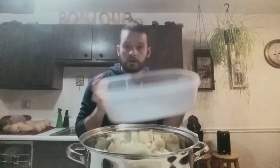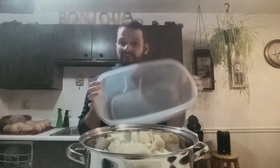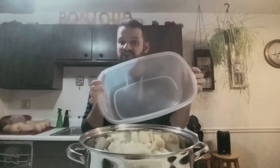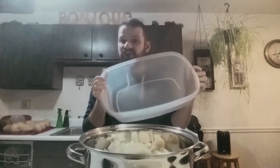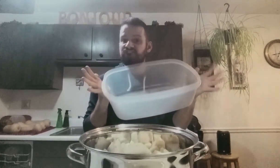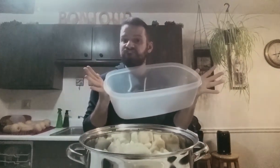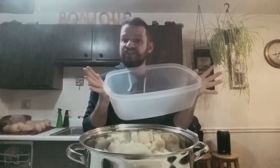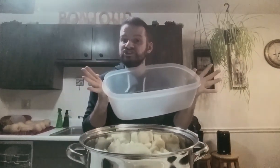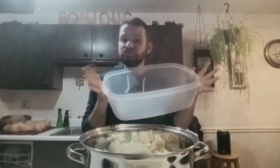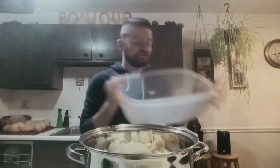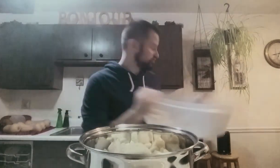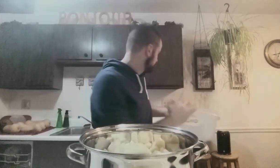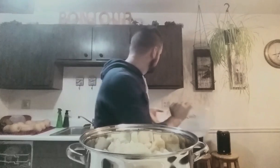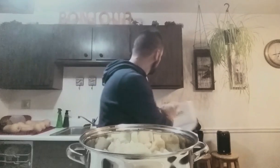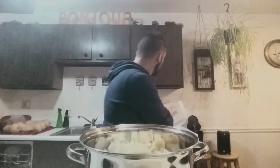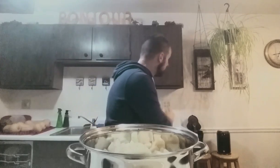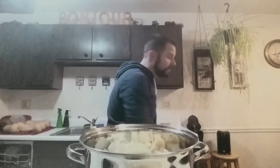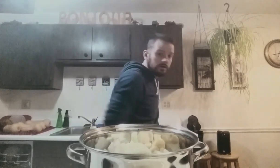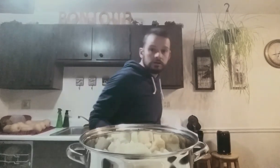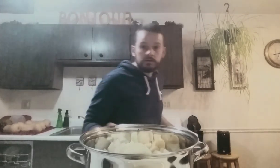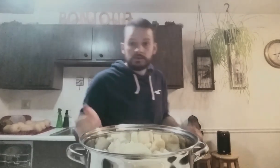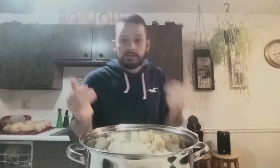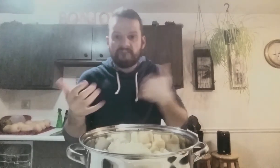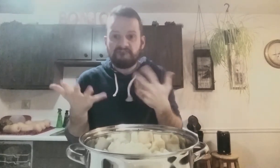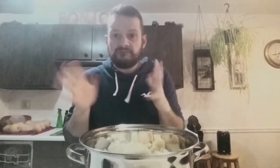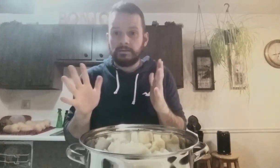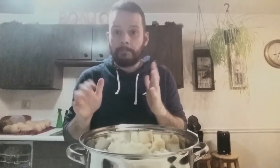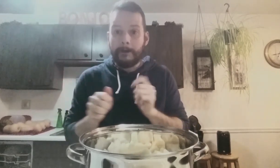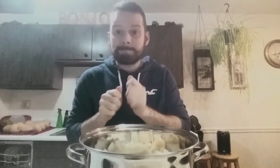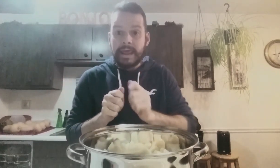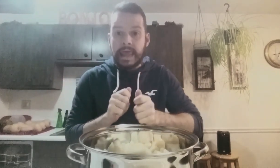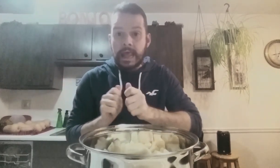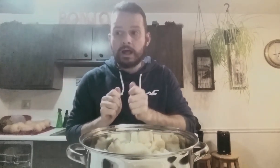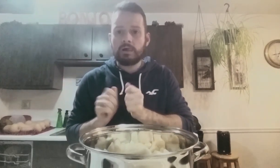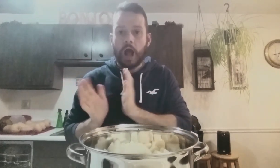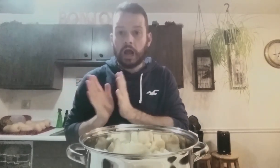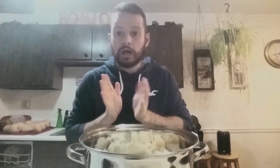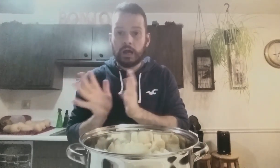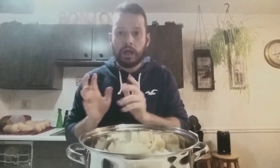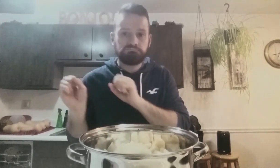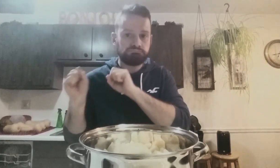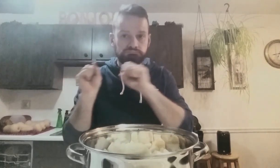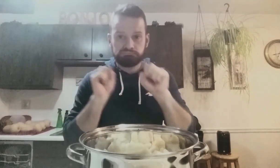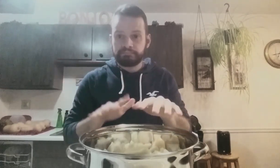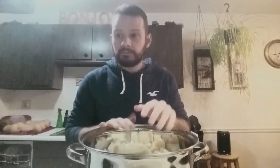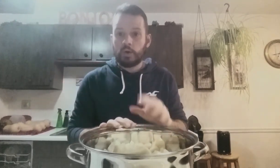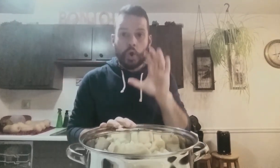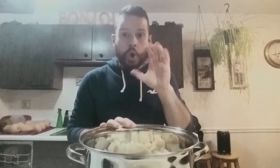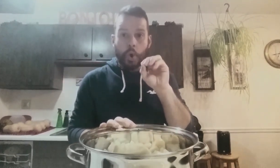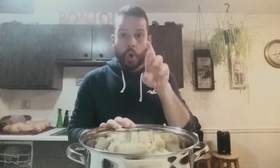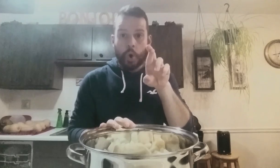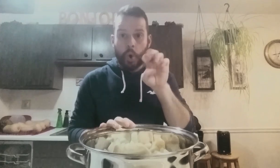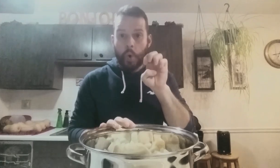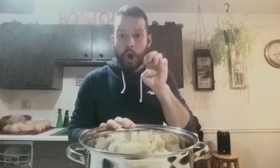Finished. I'm all done with peeling, removing cores, and cutting them. They all are here.